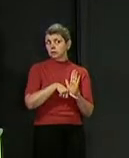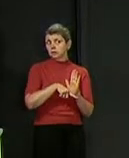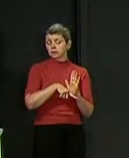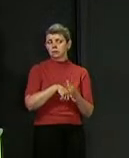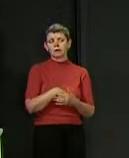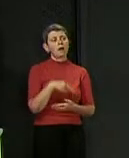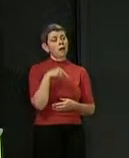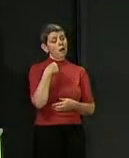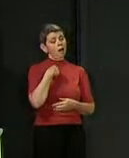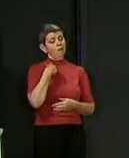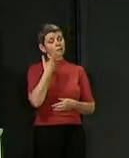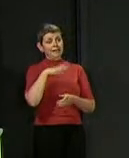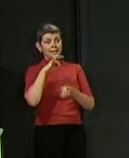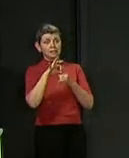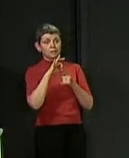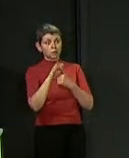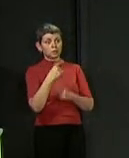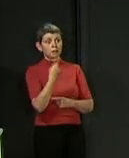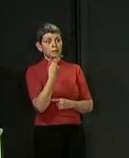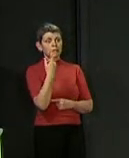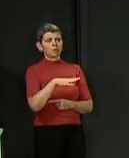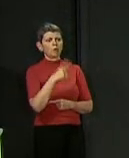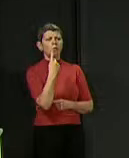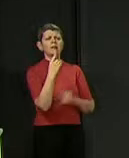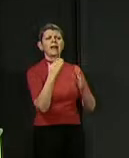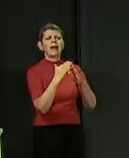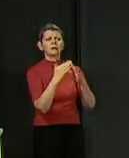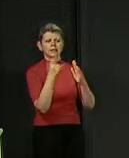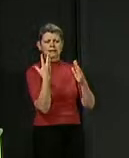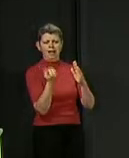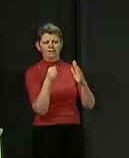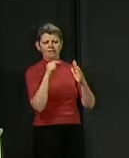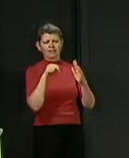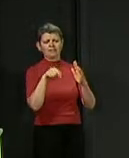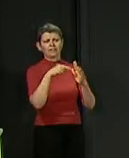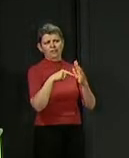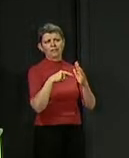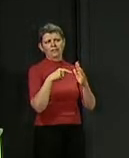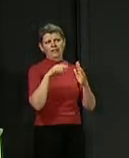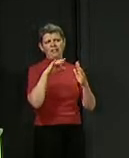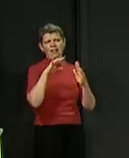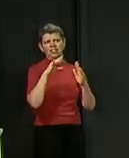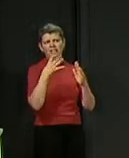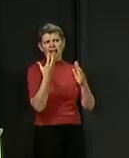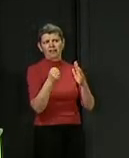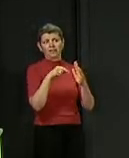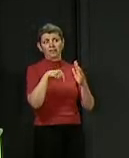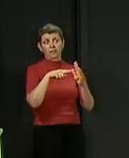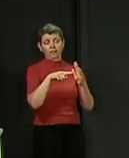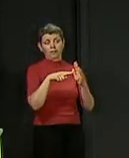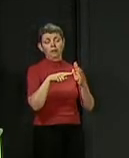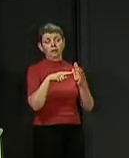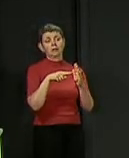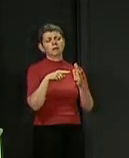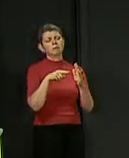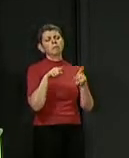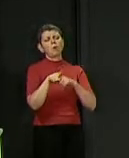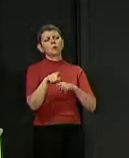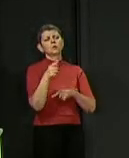households which is made up primarily of NHS workers. And she is adamant that they did